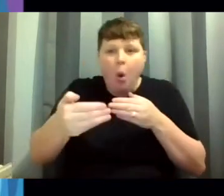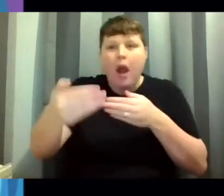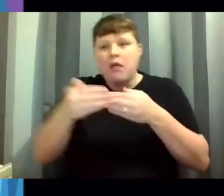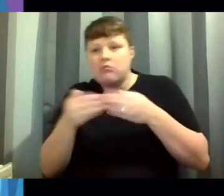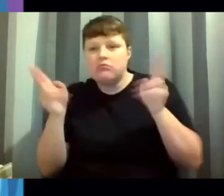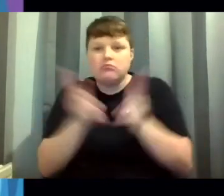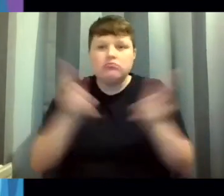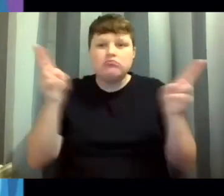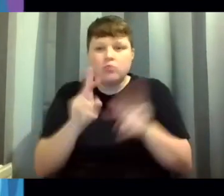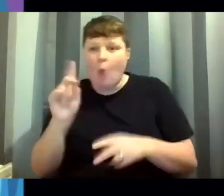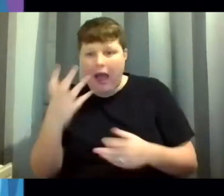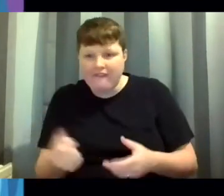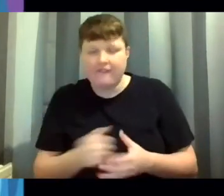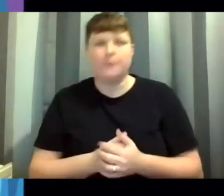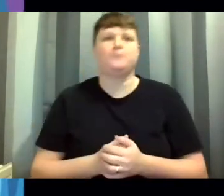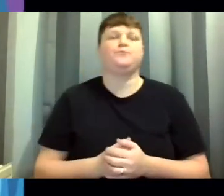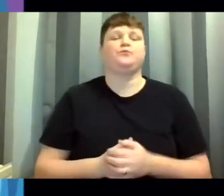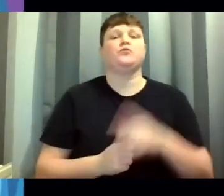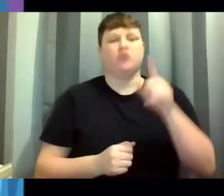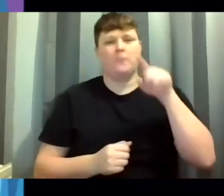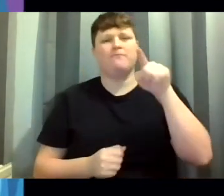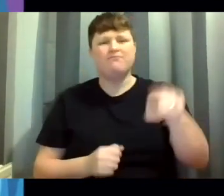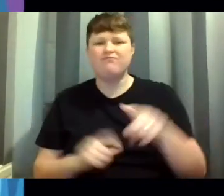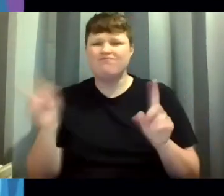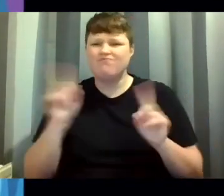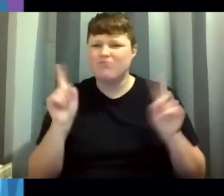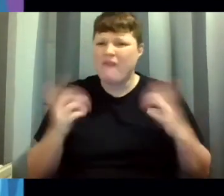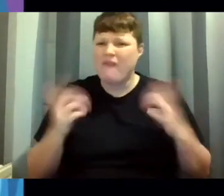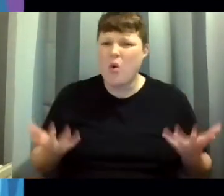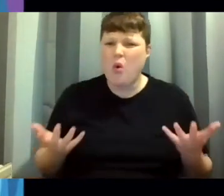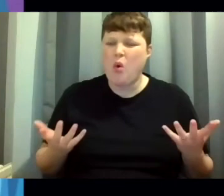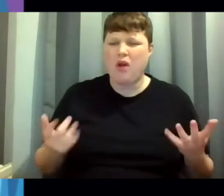So, what we use these techniques for - two of the main projects I'm involved with at the moment.